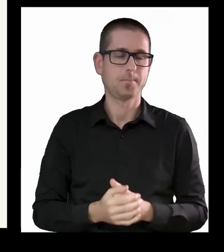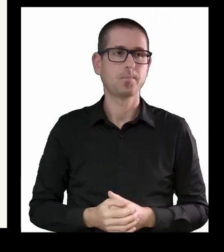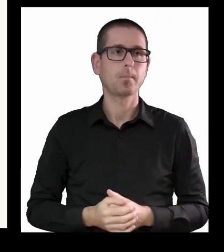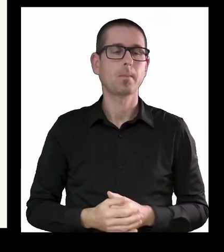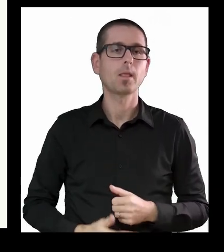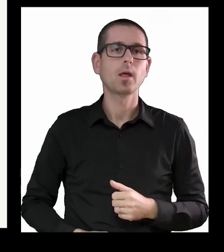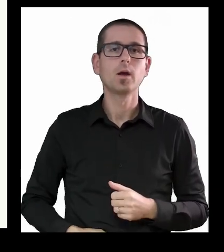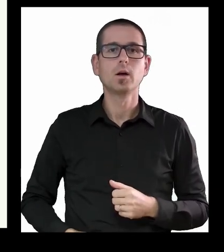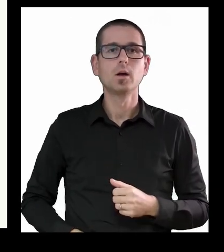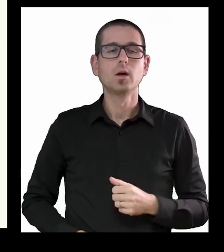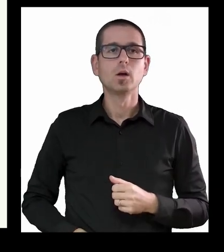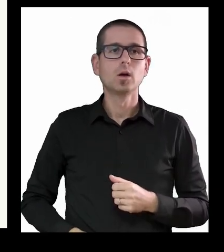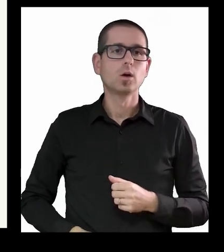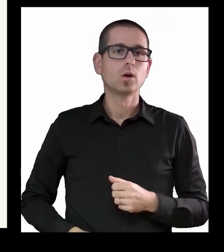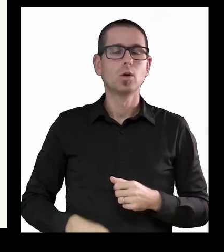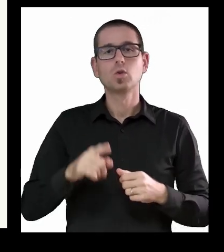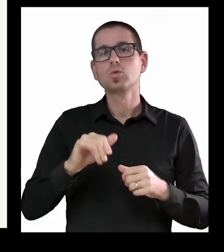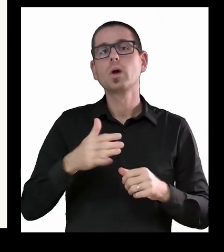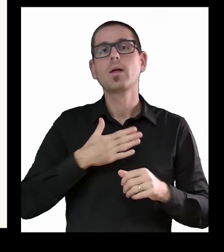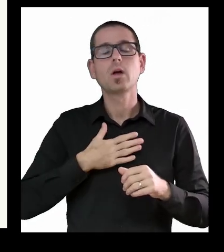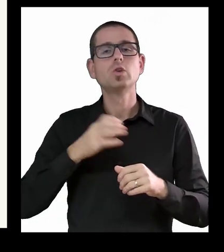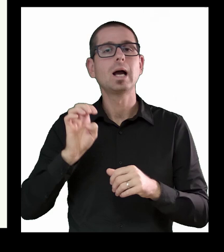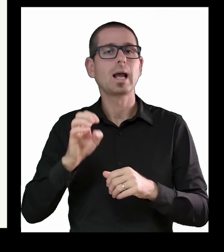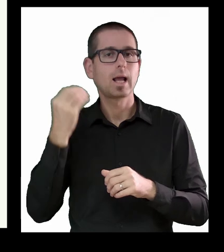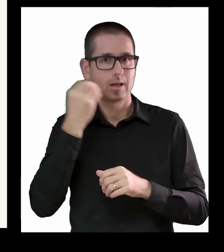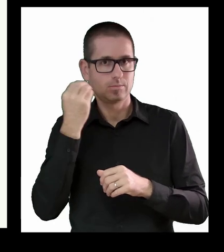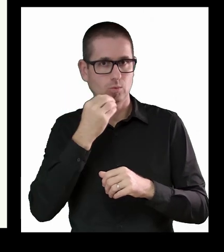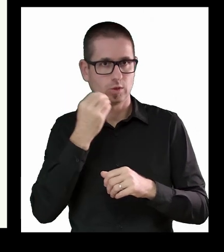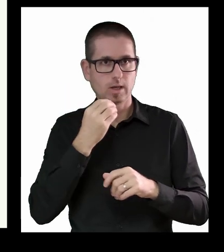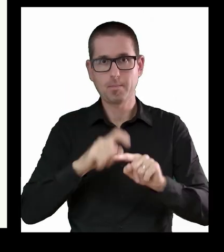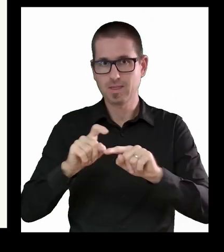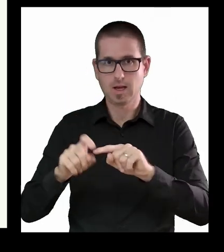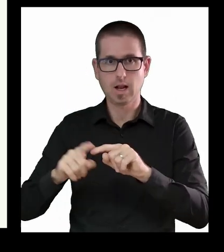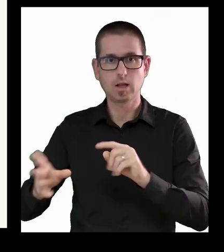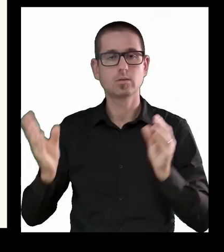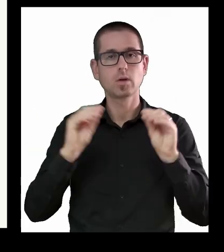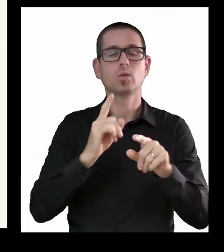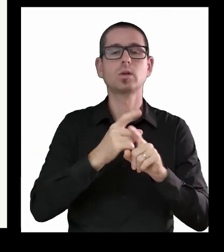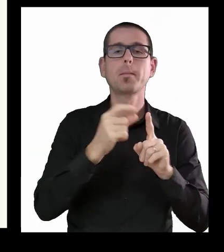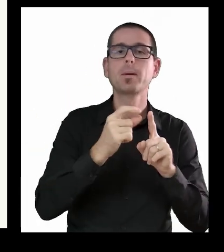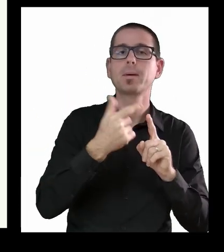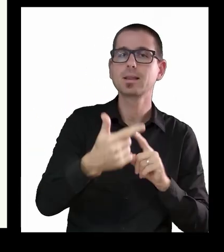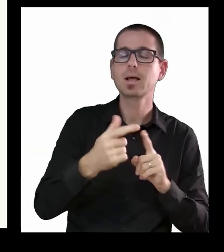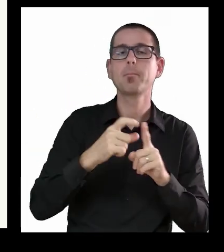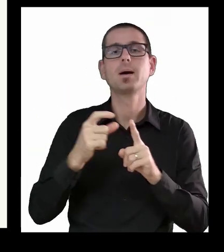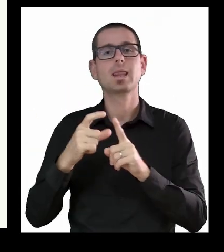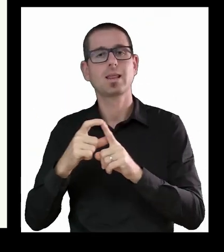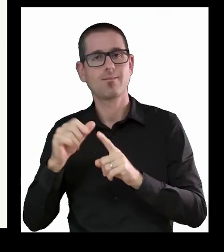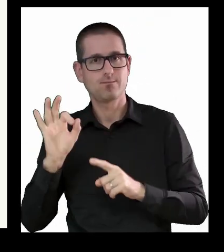screenshot of the our elearning materials. These materials including PPT and PDF especially